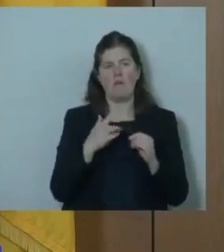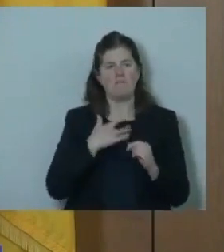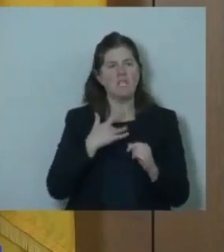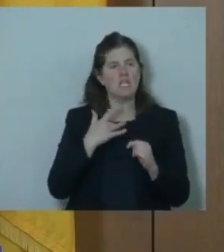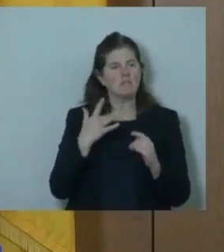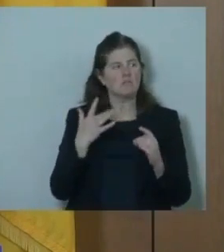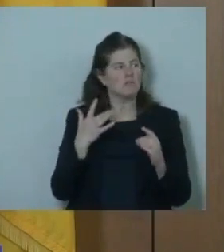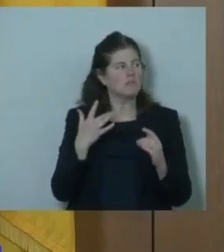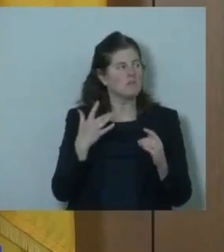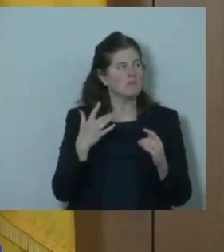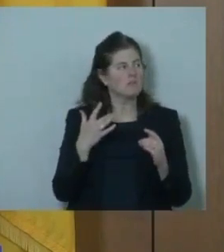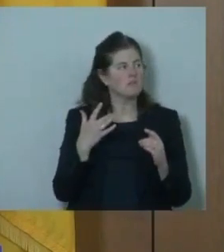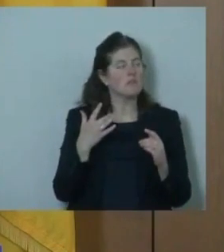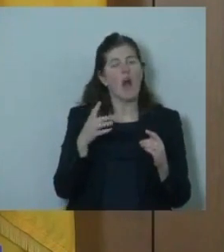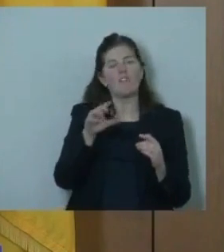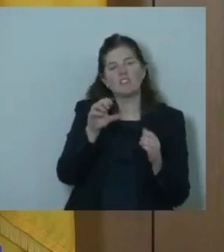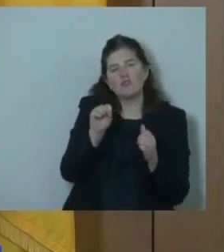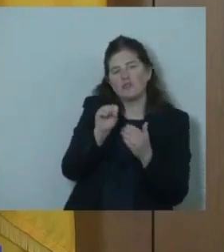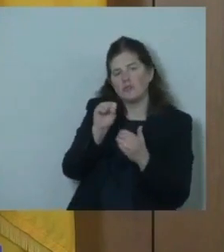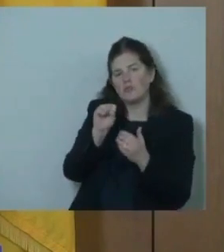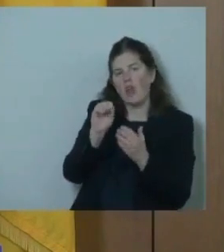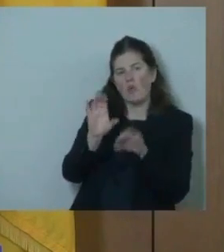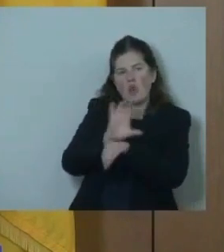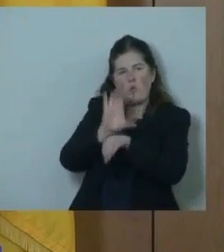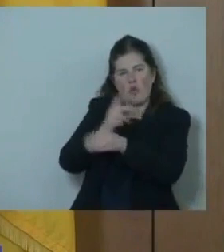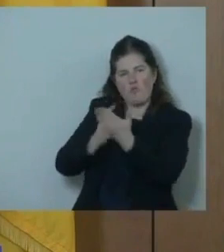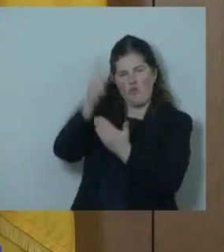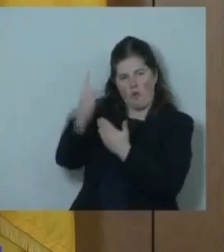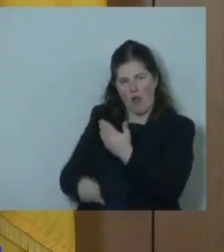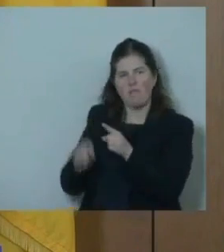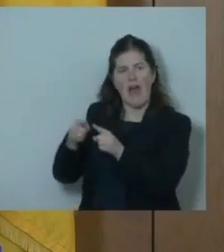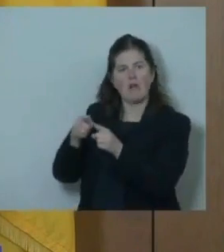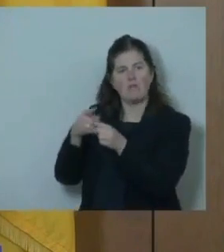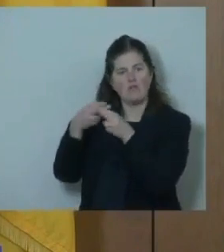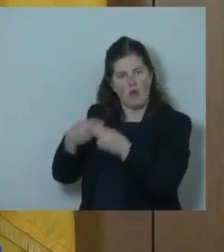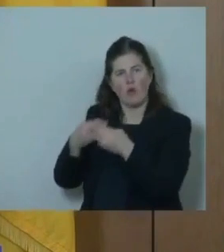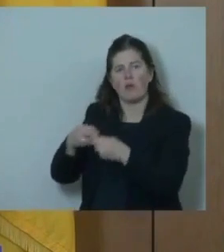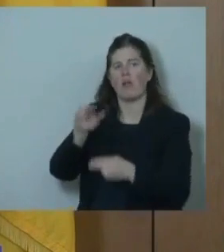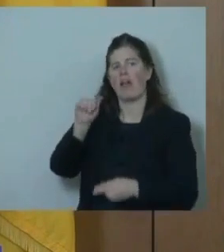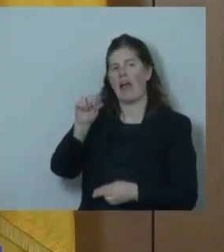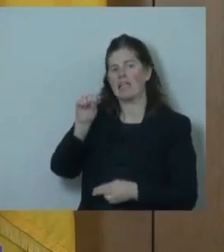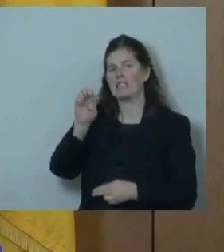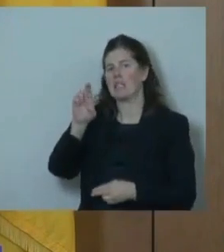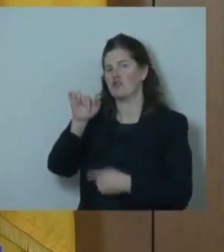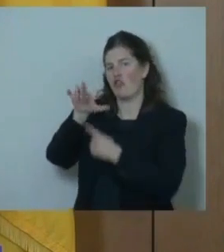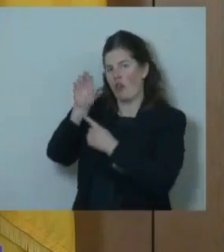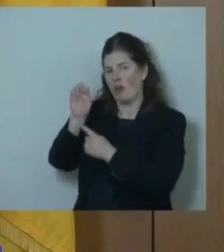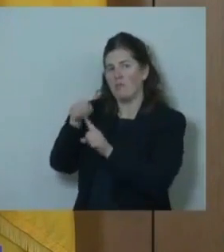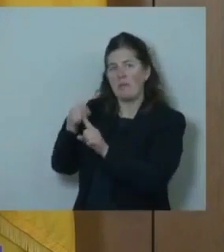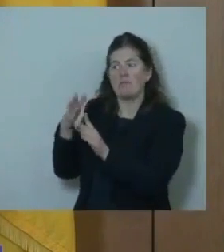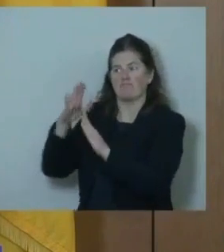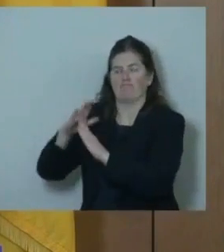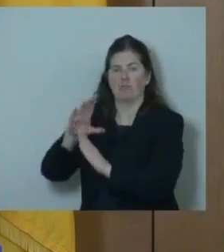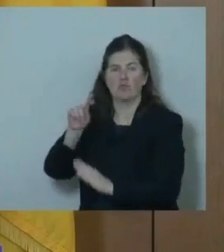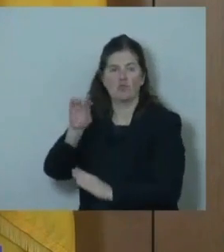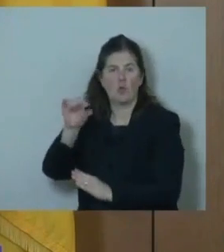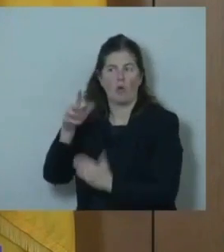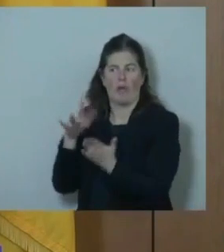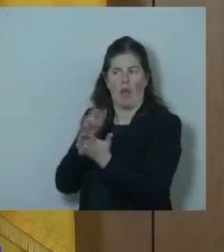IT IS JUST GETTING A SENSE ABOUT WHO MIGHT BE EXPOSED SO WE CAN GET TESTED AND THEN WE KNOW.